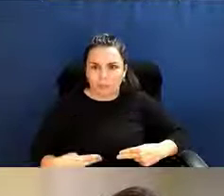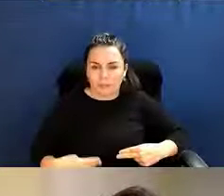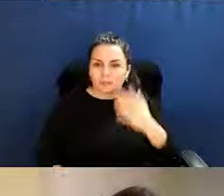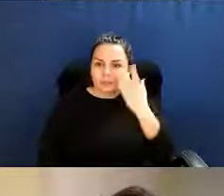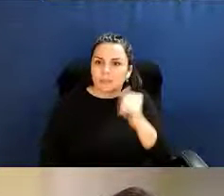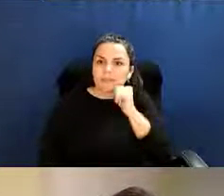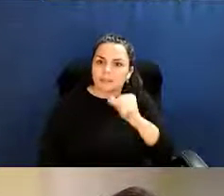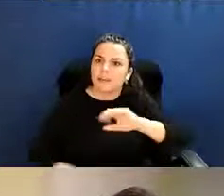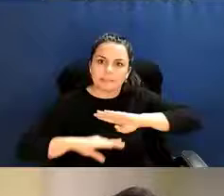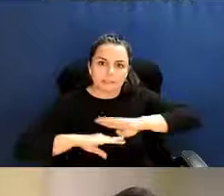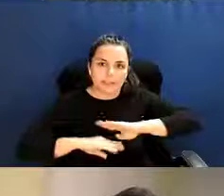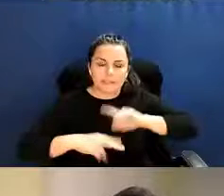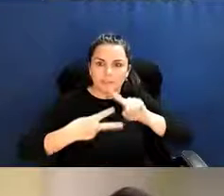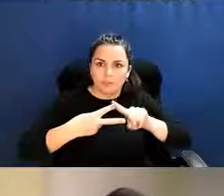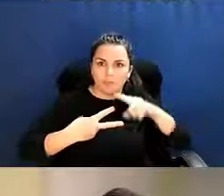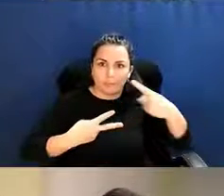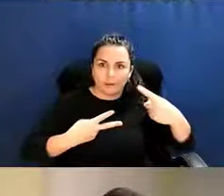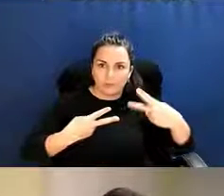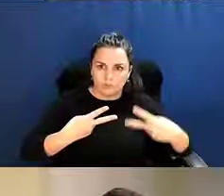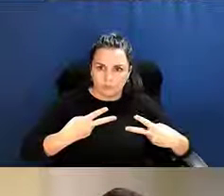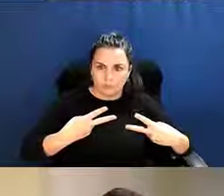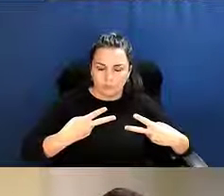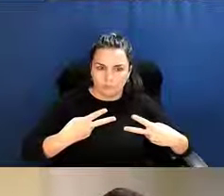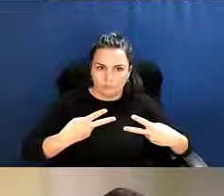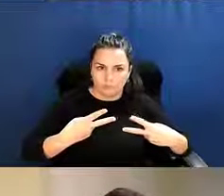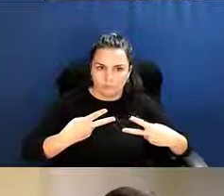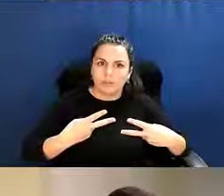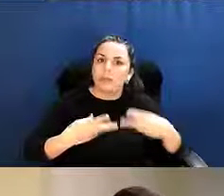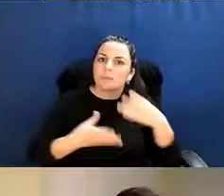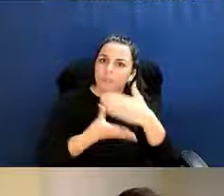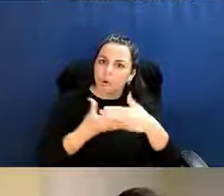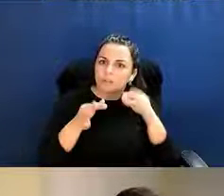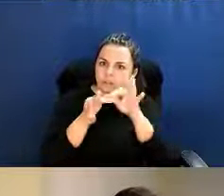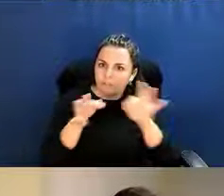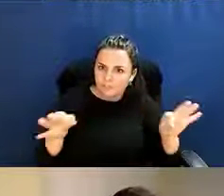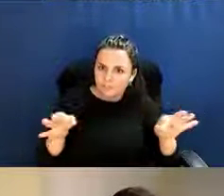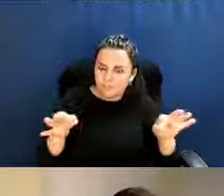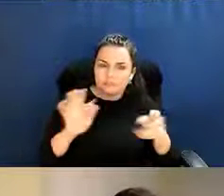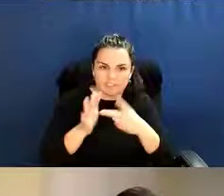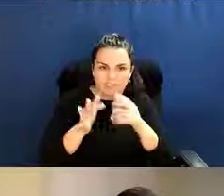or two of this definition of human subjects. Let me just show you again.